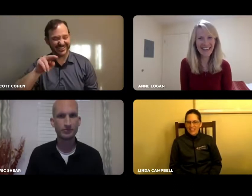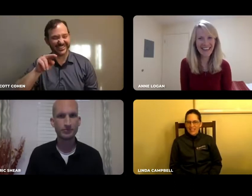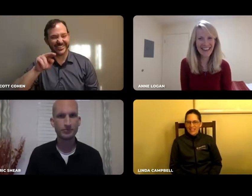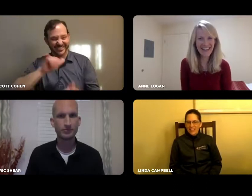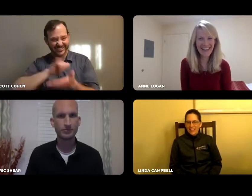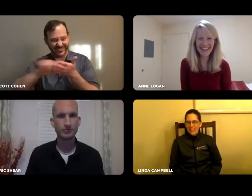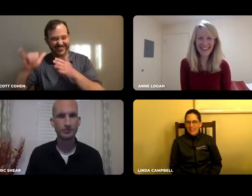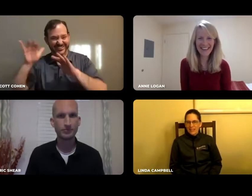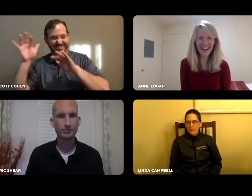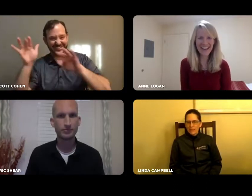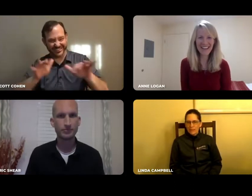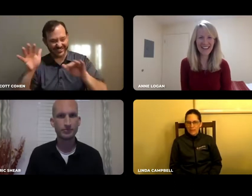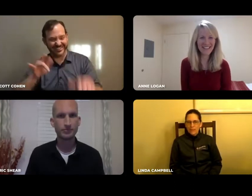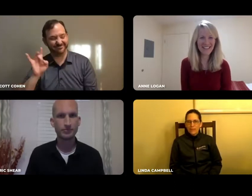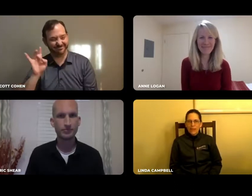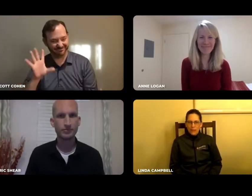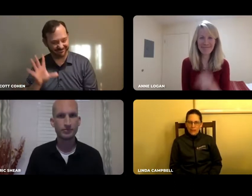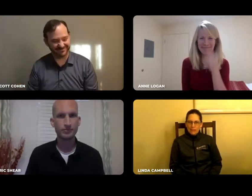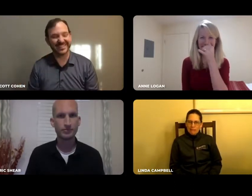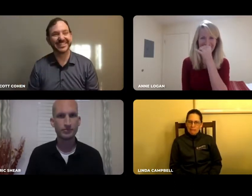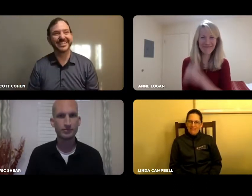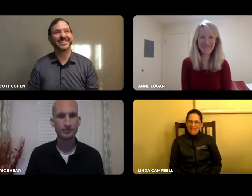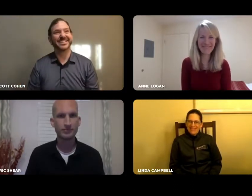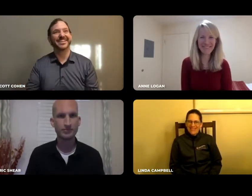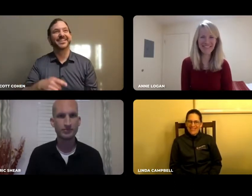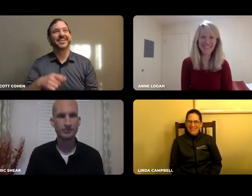about the snow in New York! ANNE LOGAN: Yes. Crazy!